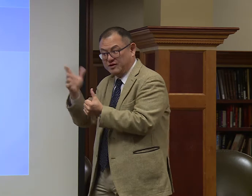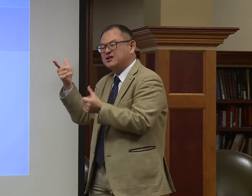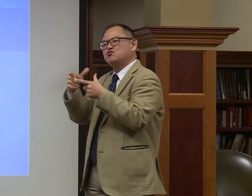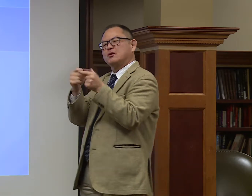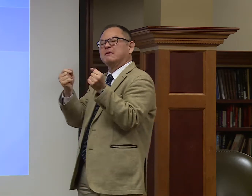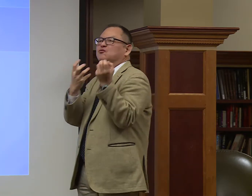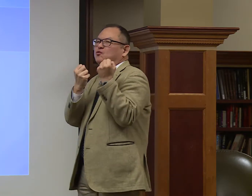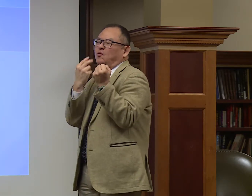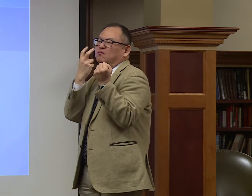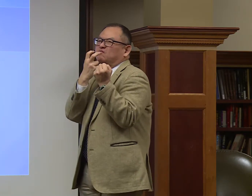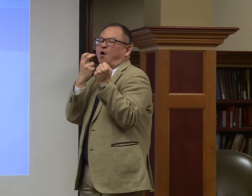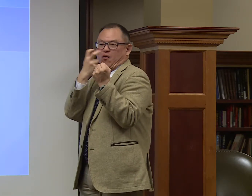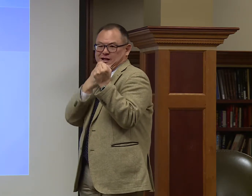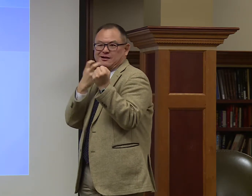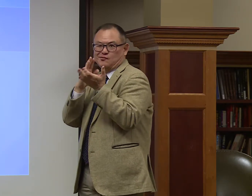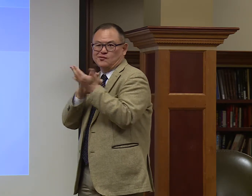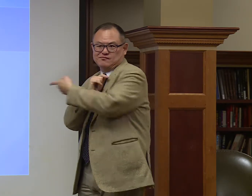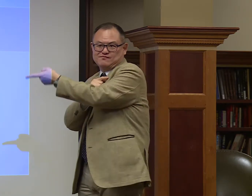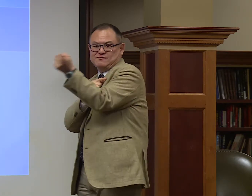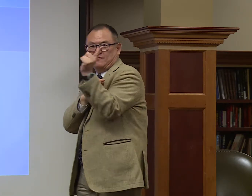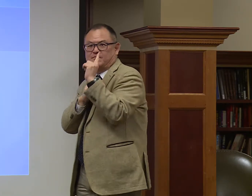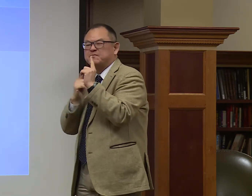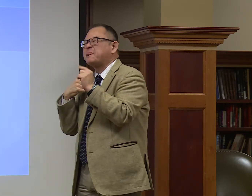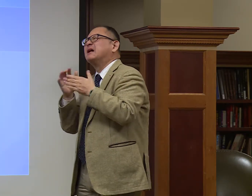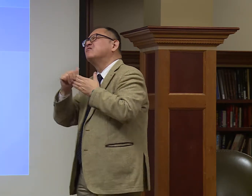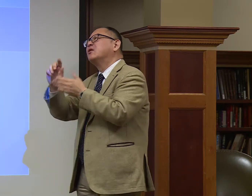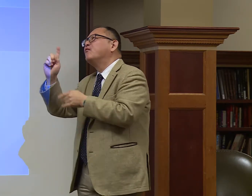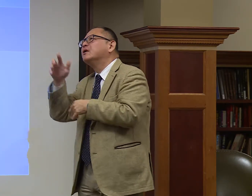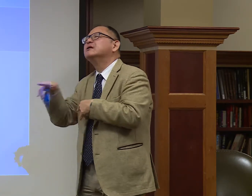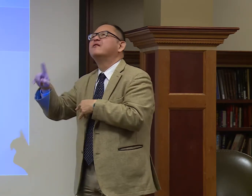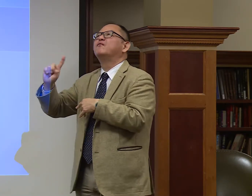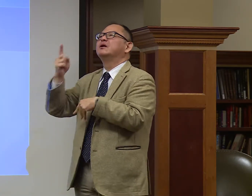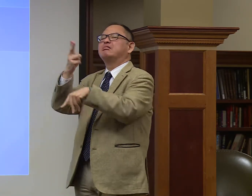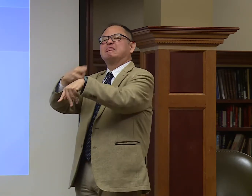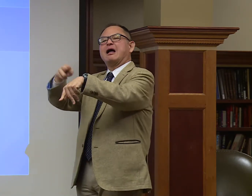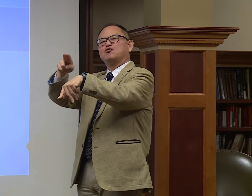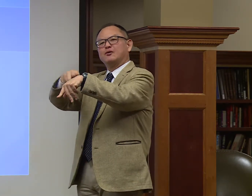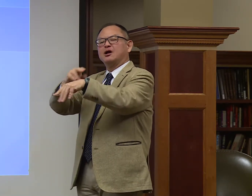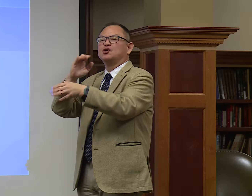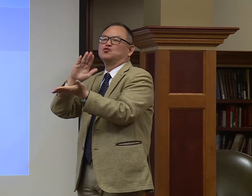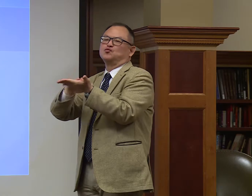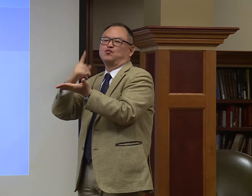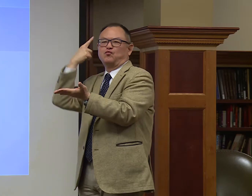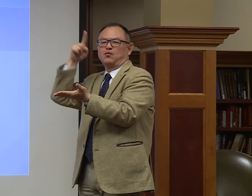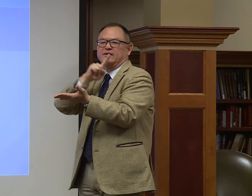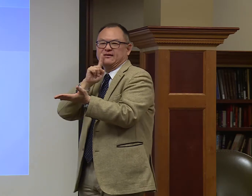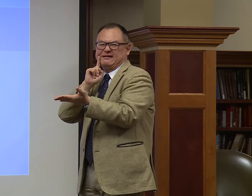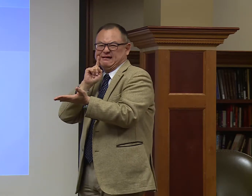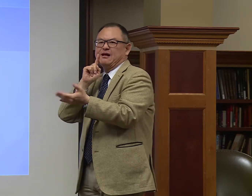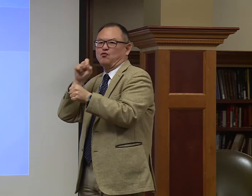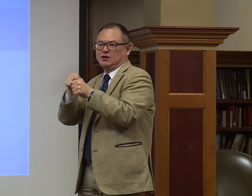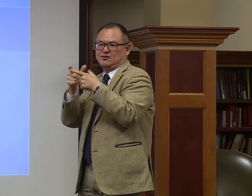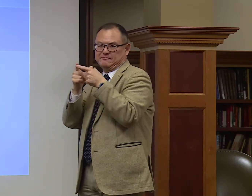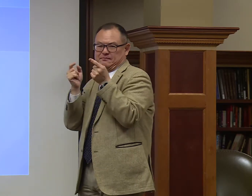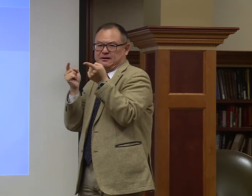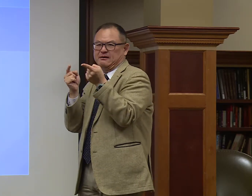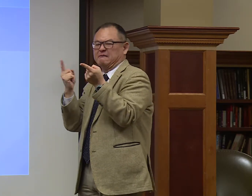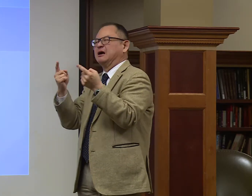But all the other Deaf schools are oral programs, and we wanted a native school for the Deaf in Japan